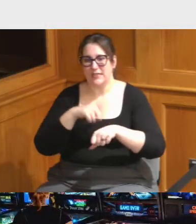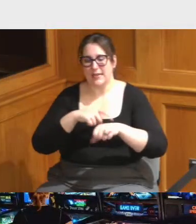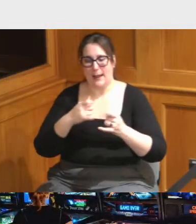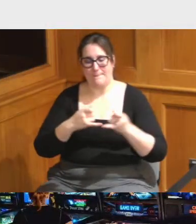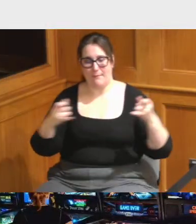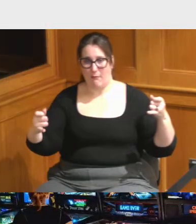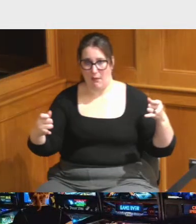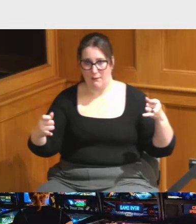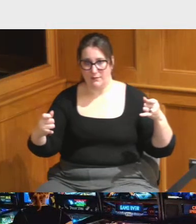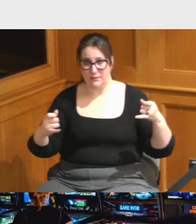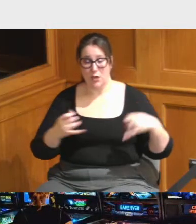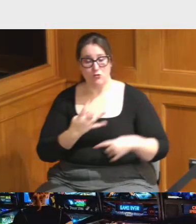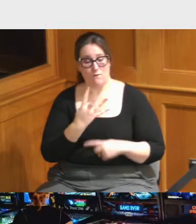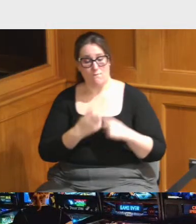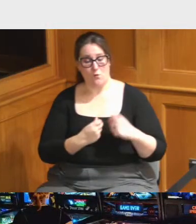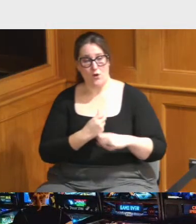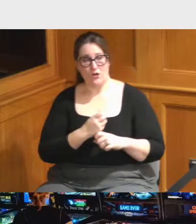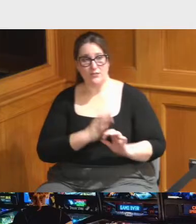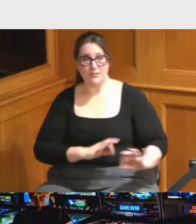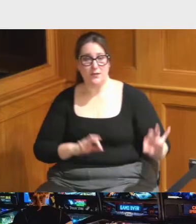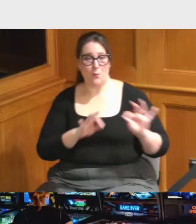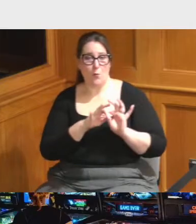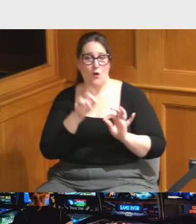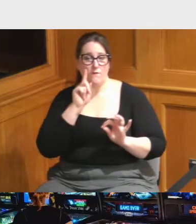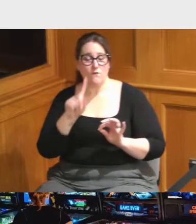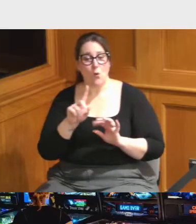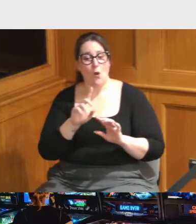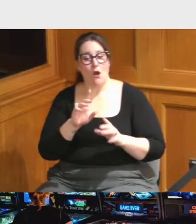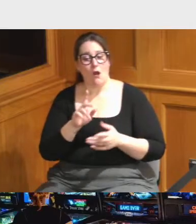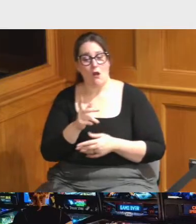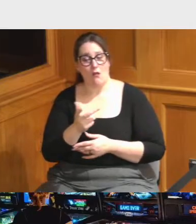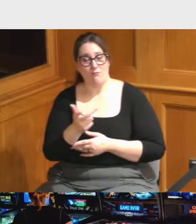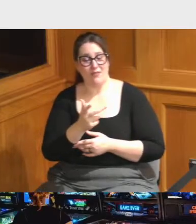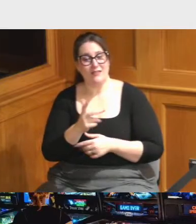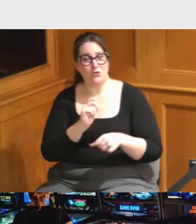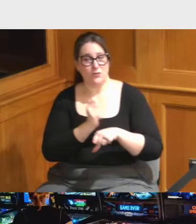four years it's important for the district to sort of set the the fundamentals up right for